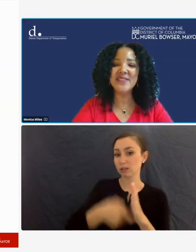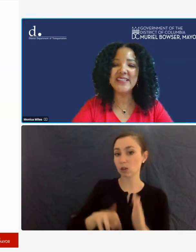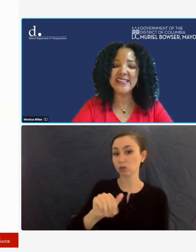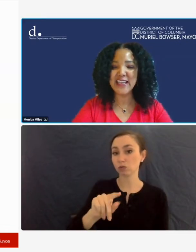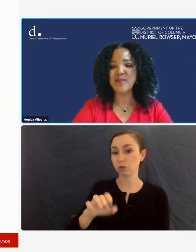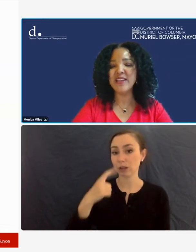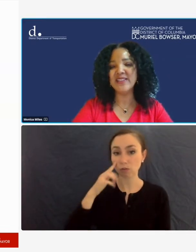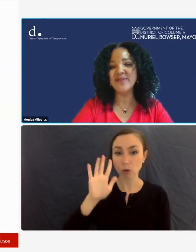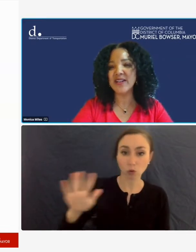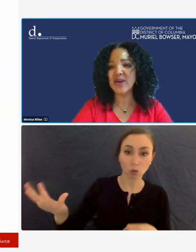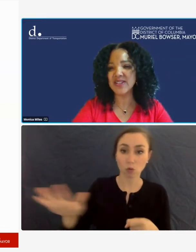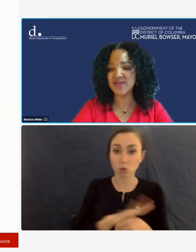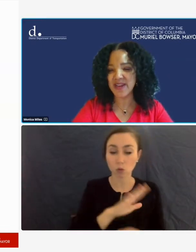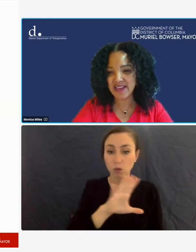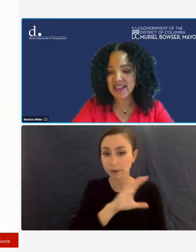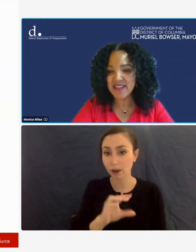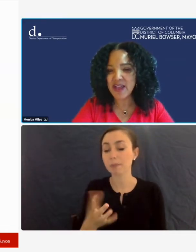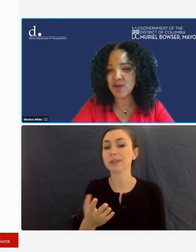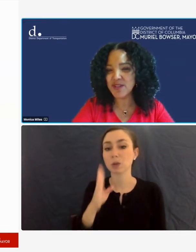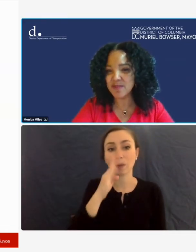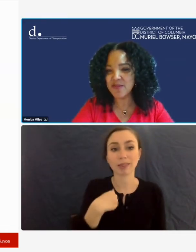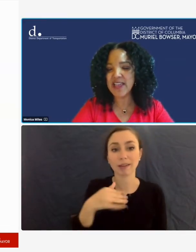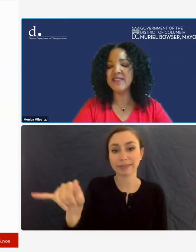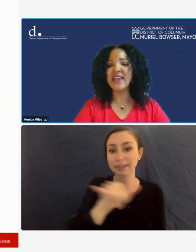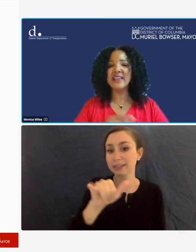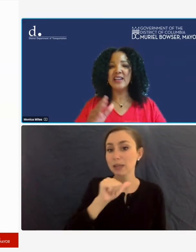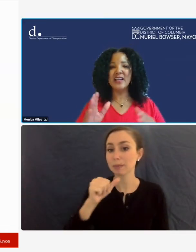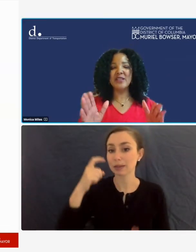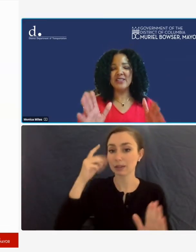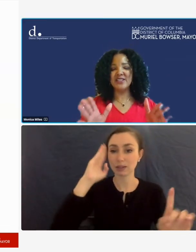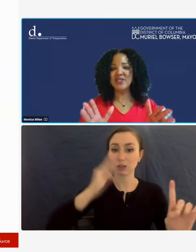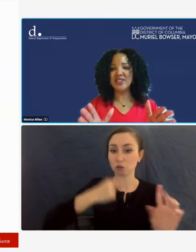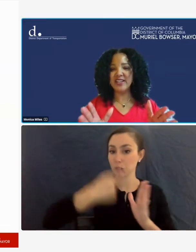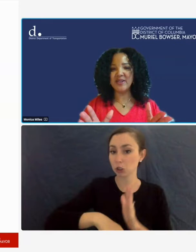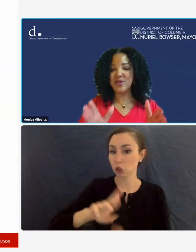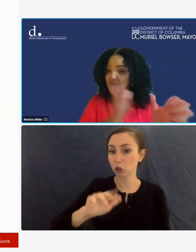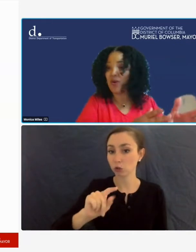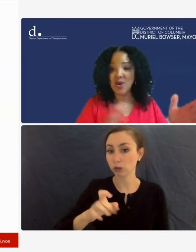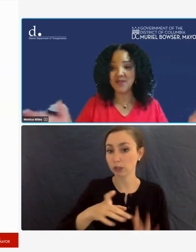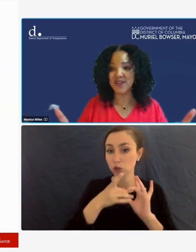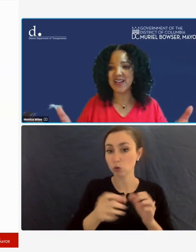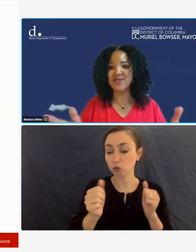same indirect cost rate that will be a that that is associated with all of your contracts so the